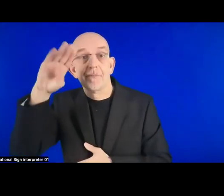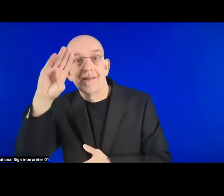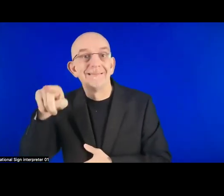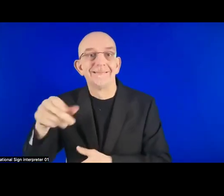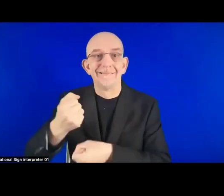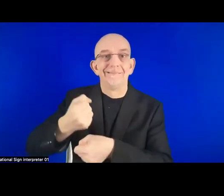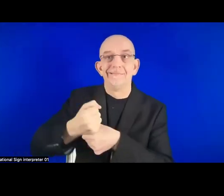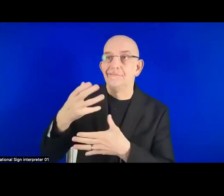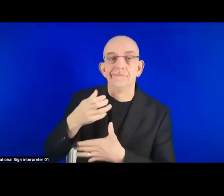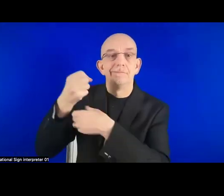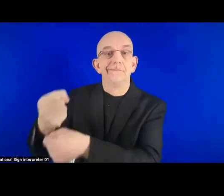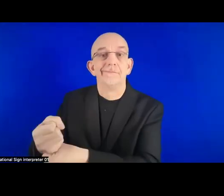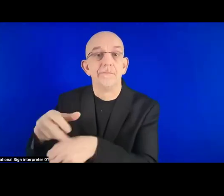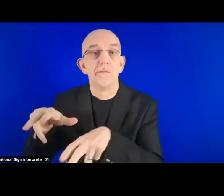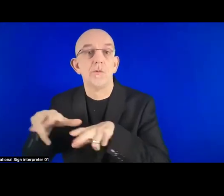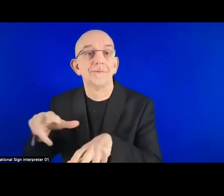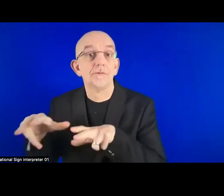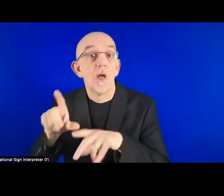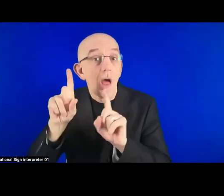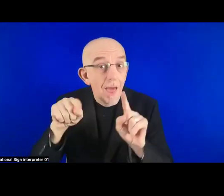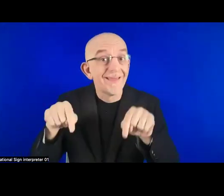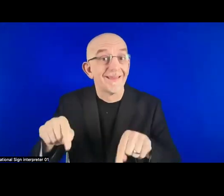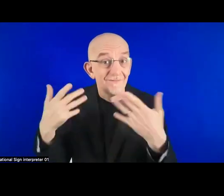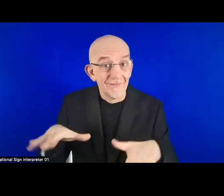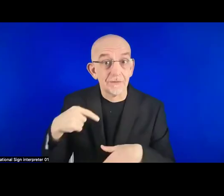a long time before applying. So this is really important and if you are not sure